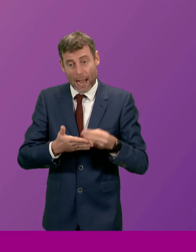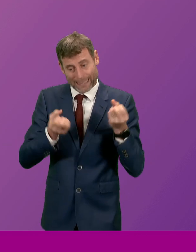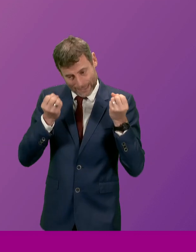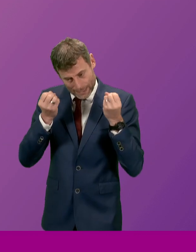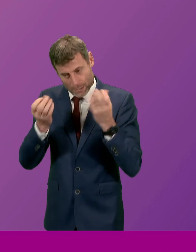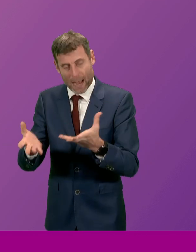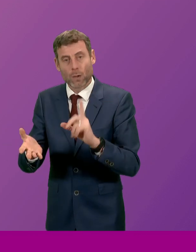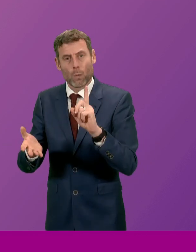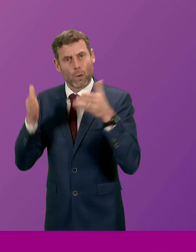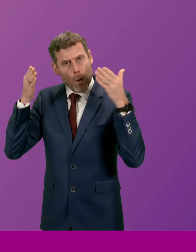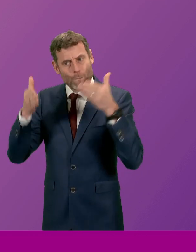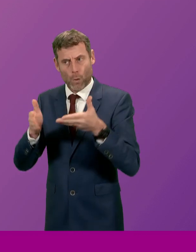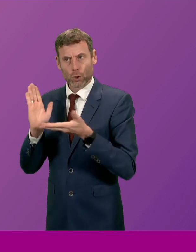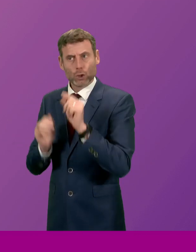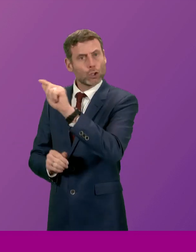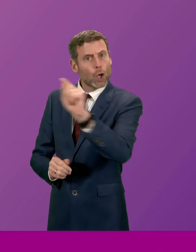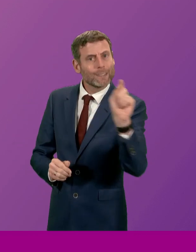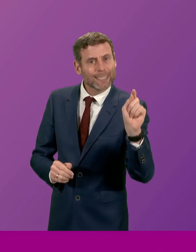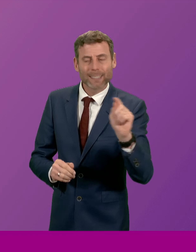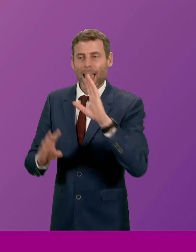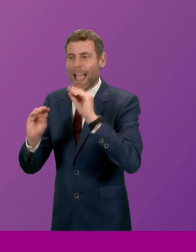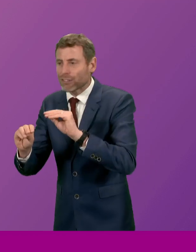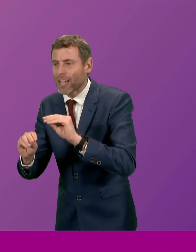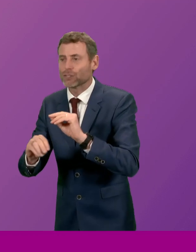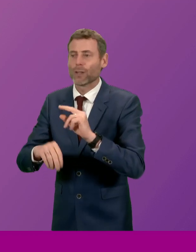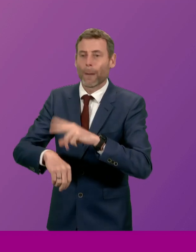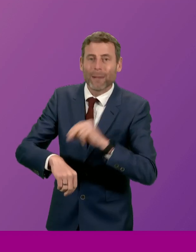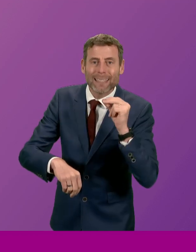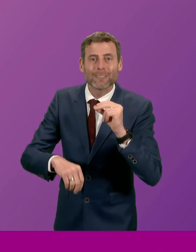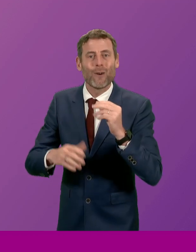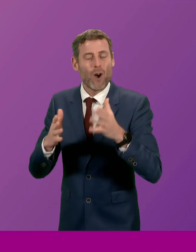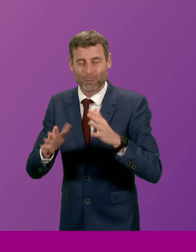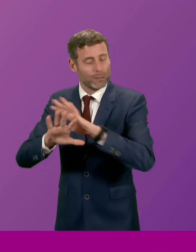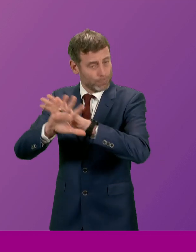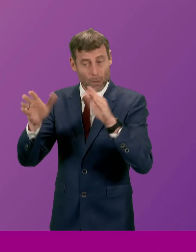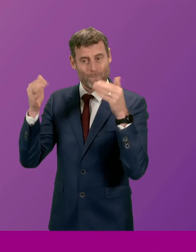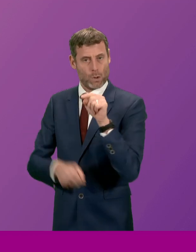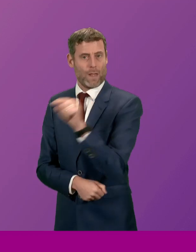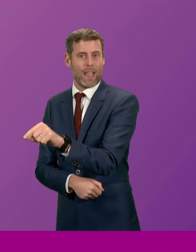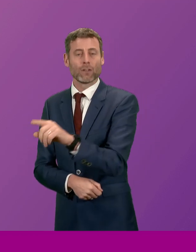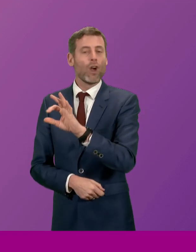public services, not to radical fringe policies. That is where we proudly stand,